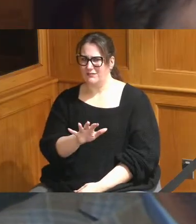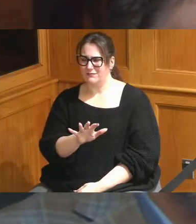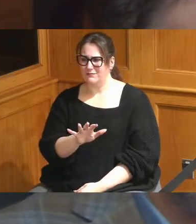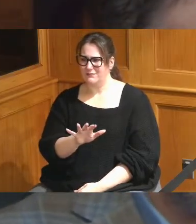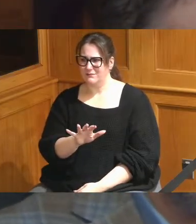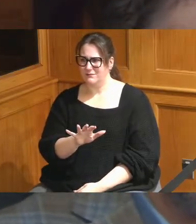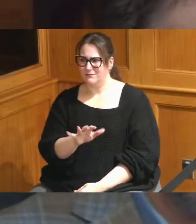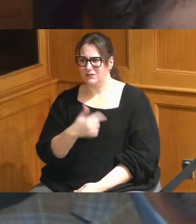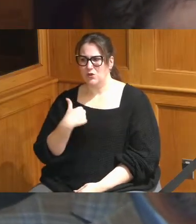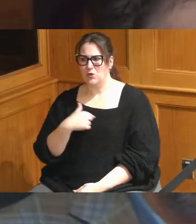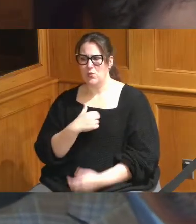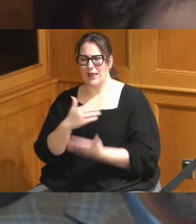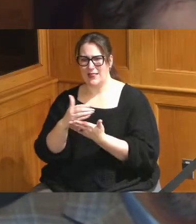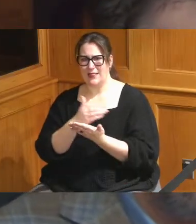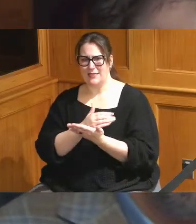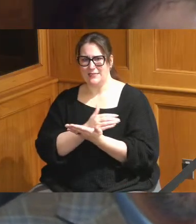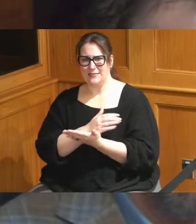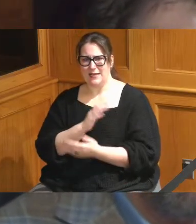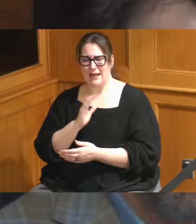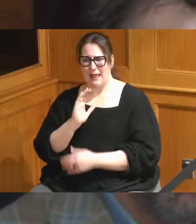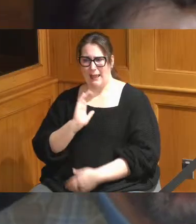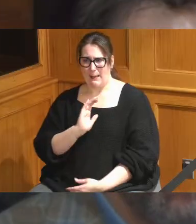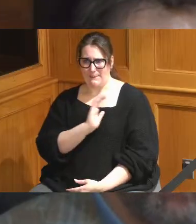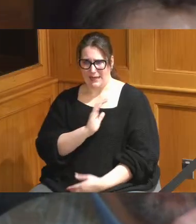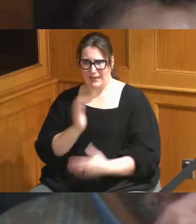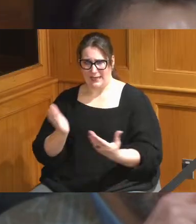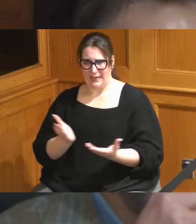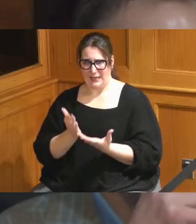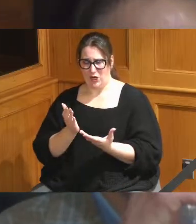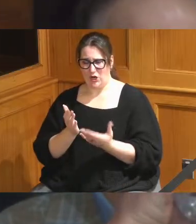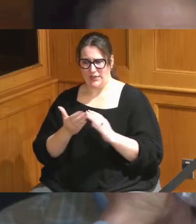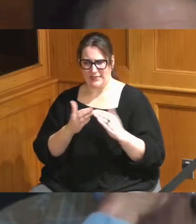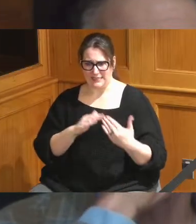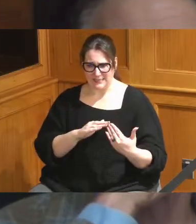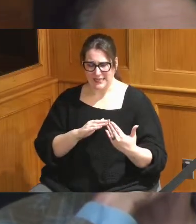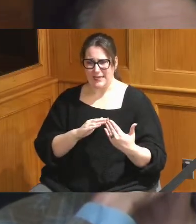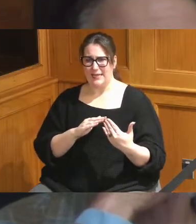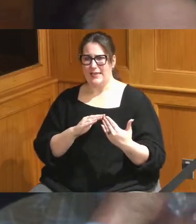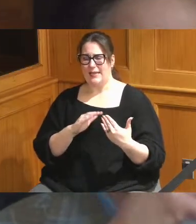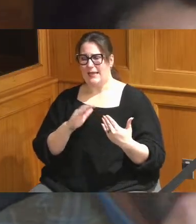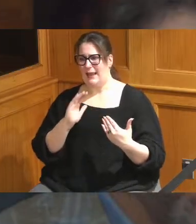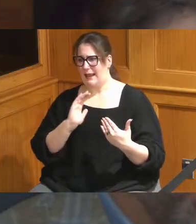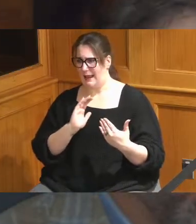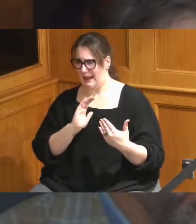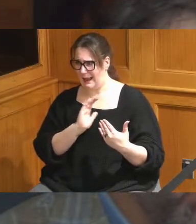we listed a committee in here and you got the city and some county people. And I want to first of all